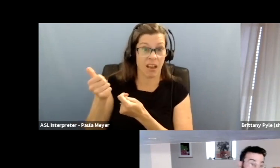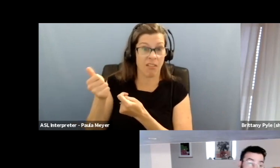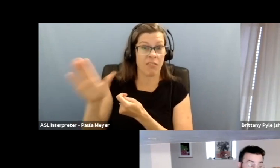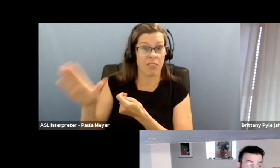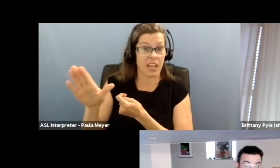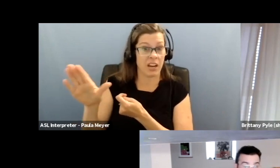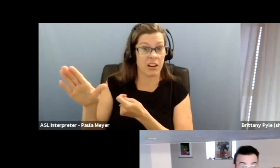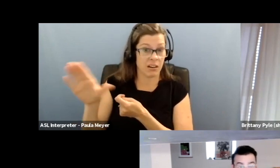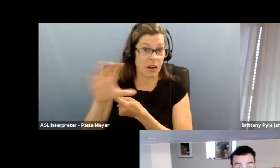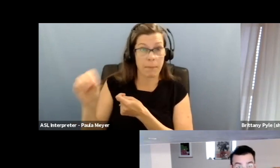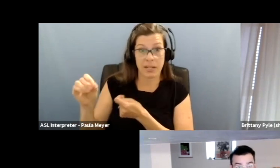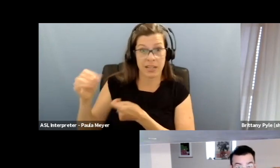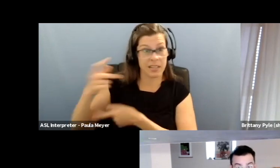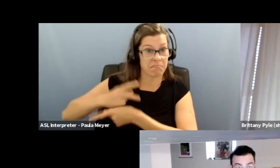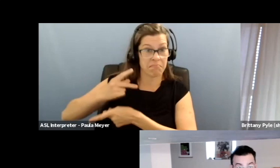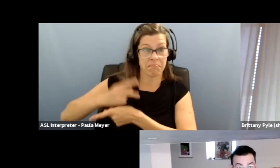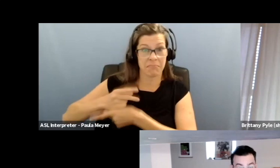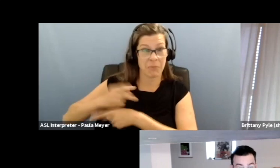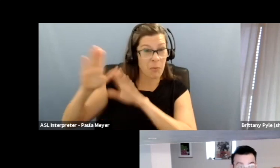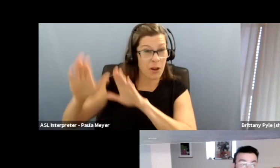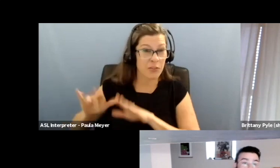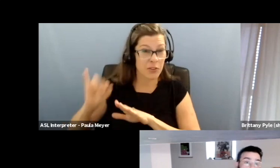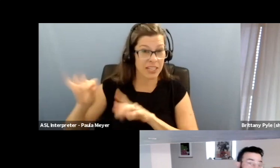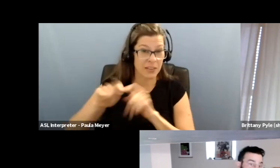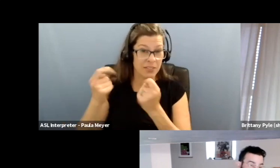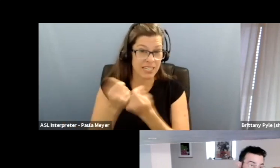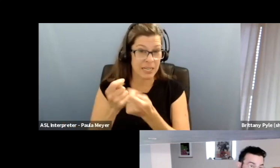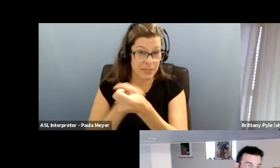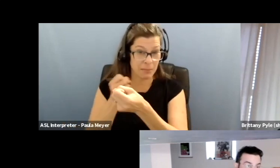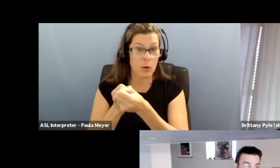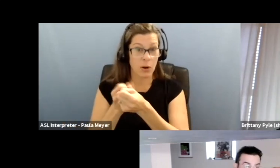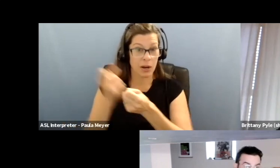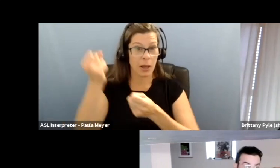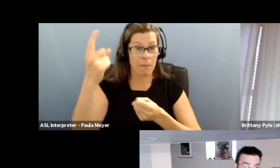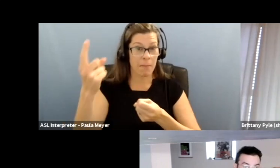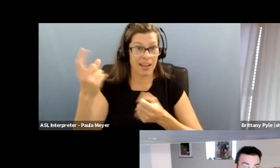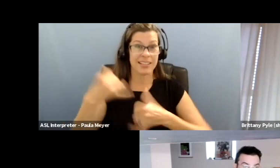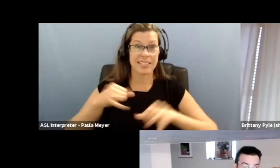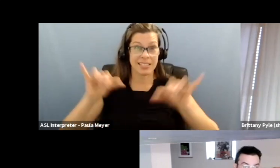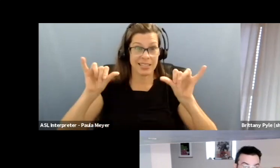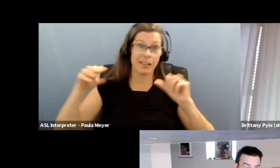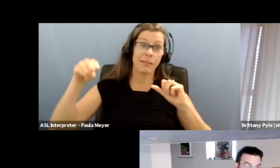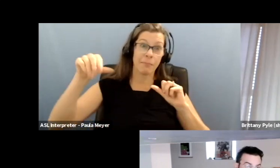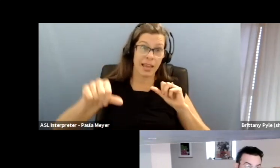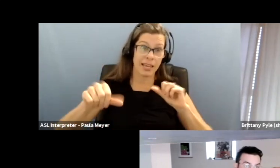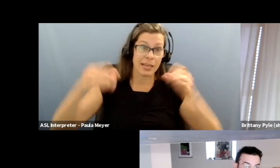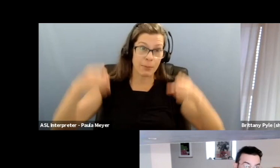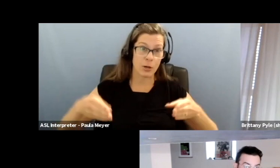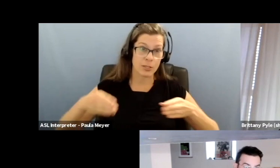That's wonderful, if you have a team to support it. However, know that even then you are paying somebody to sit there and do the manual work.